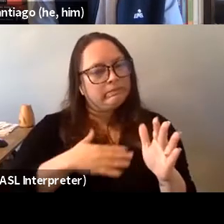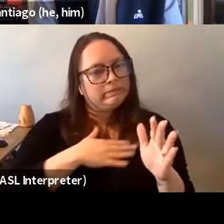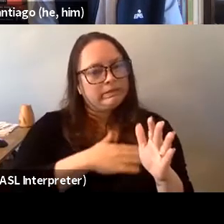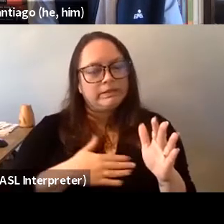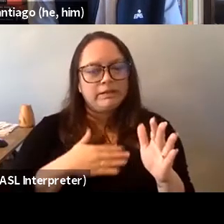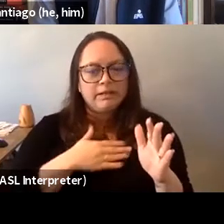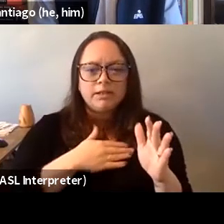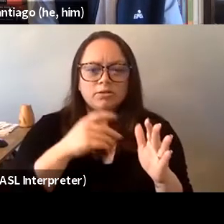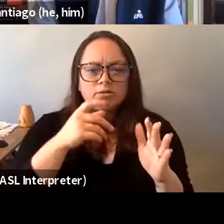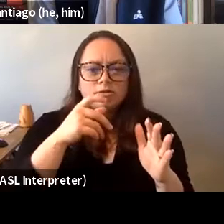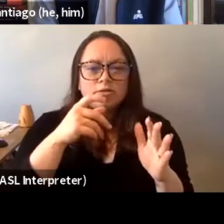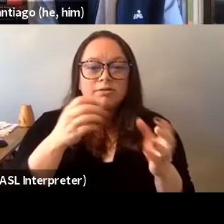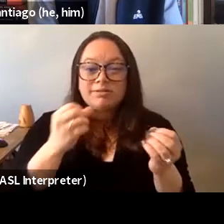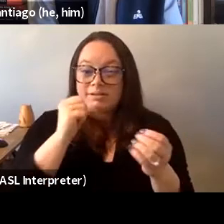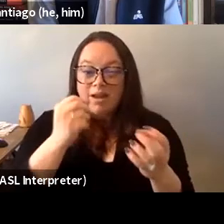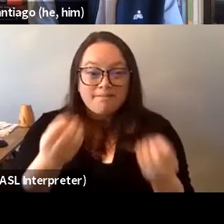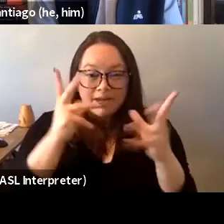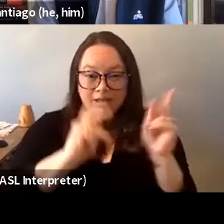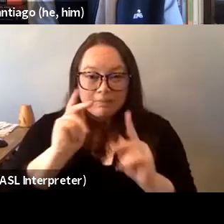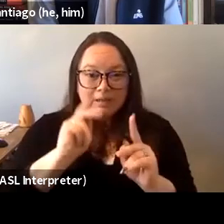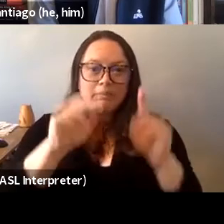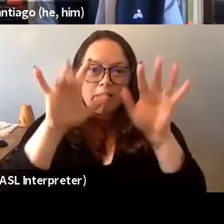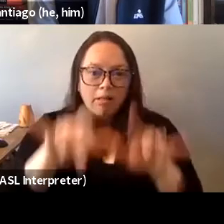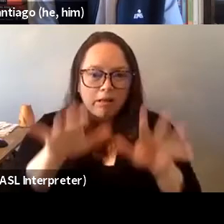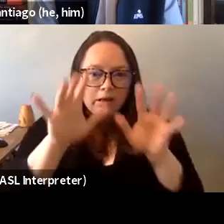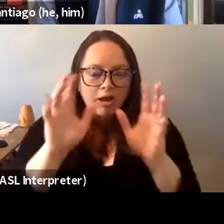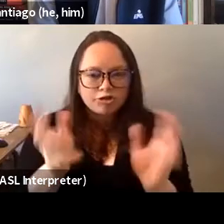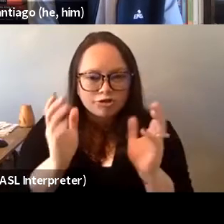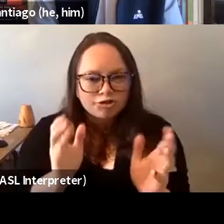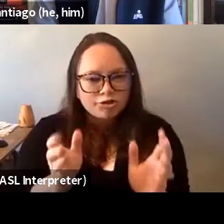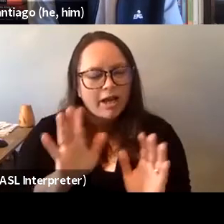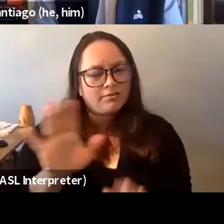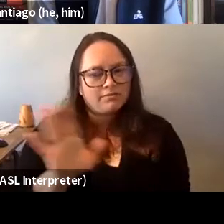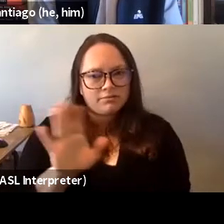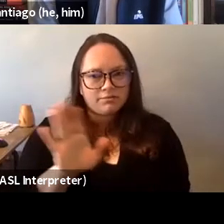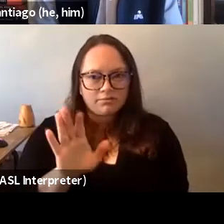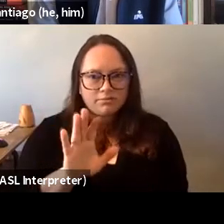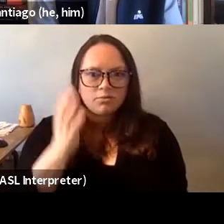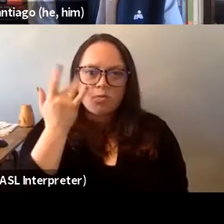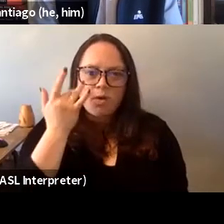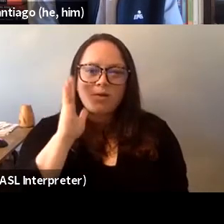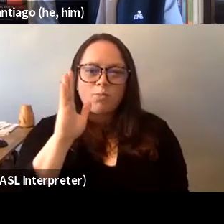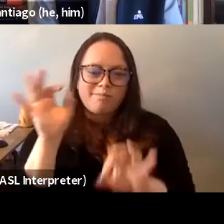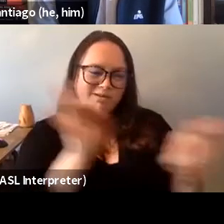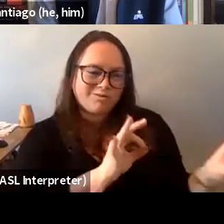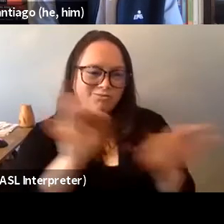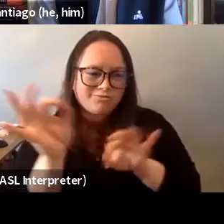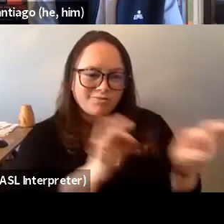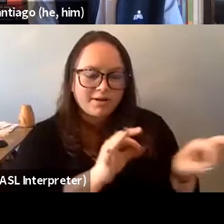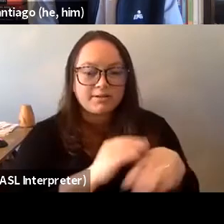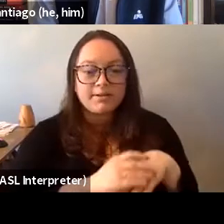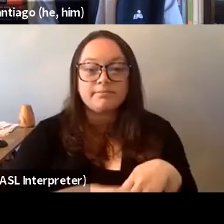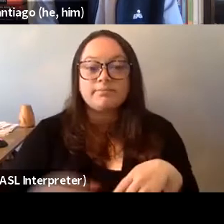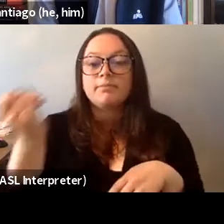question during the q&a. People using a screen reader will hear a sound every time a message is sent in the chat. So it's kind